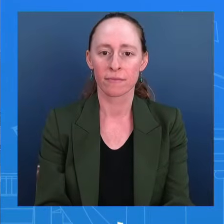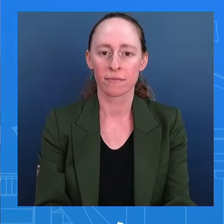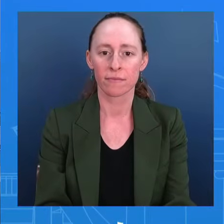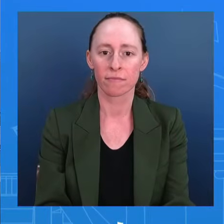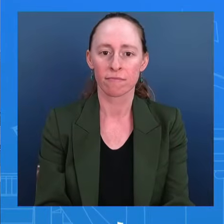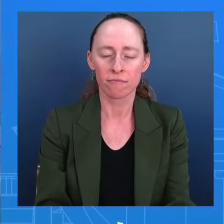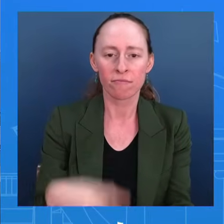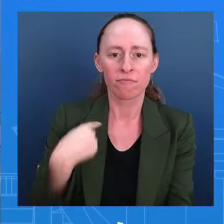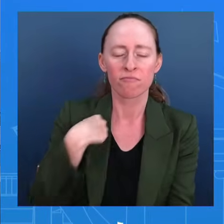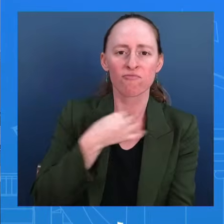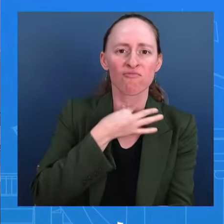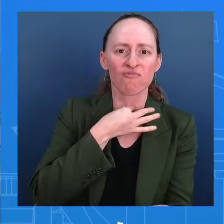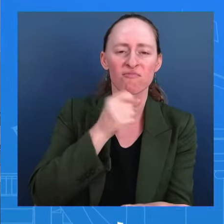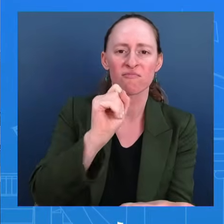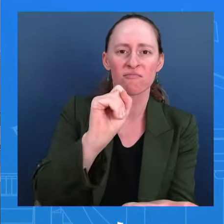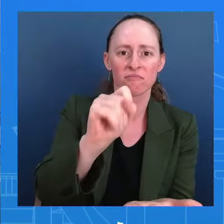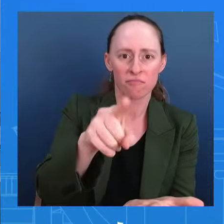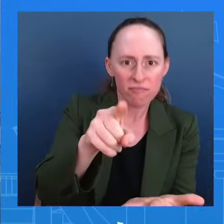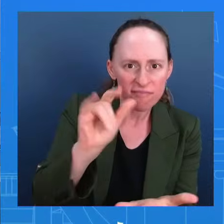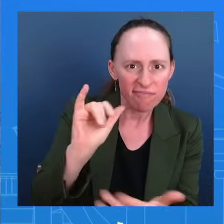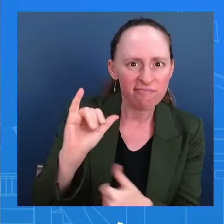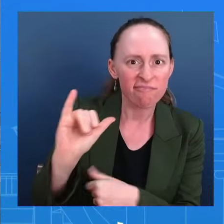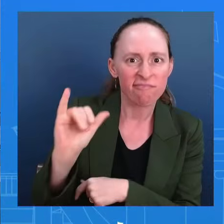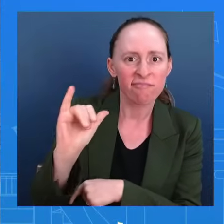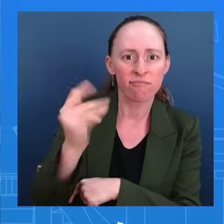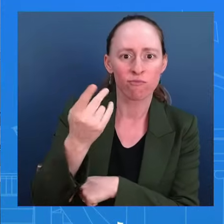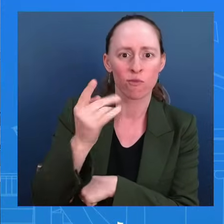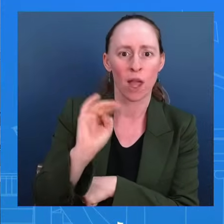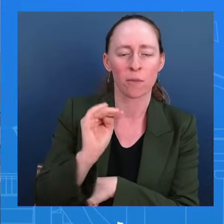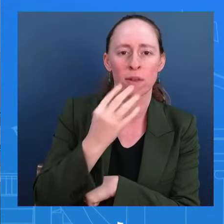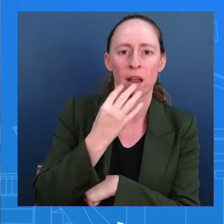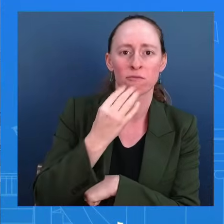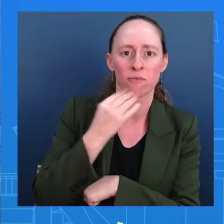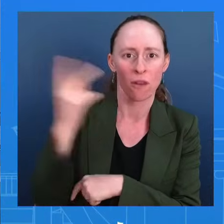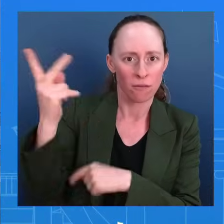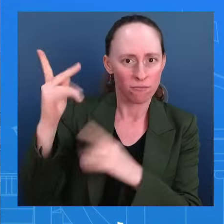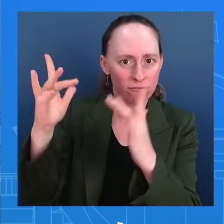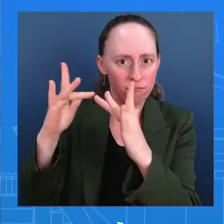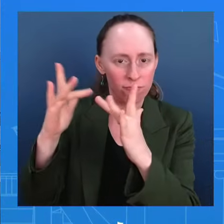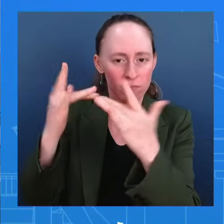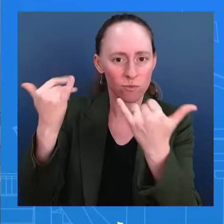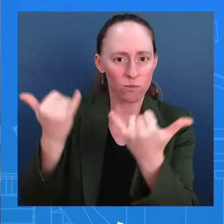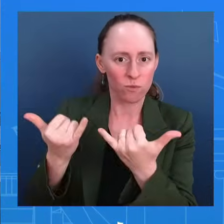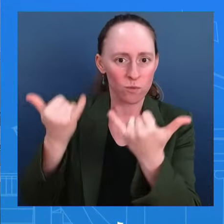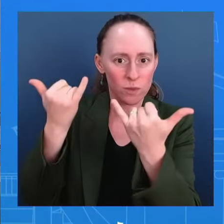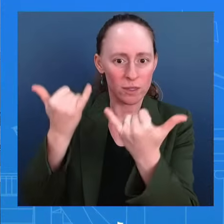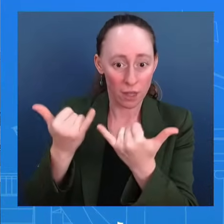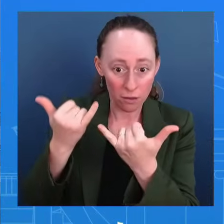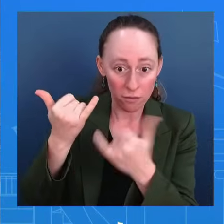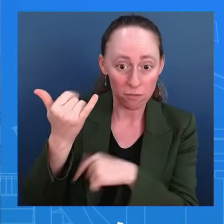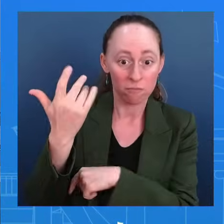Was the president told by Prime Minister Netanyahu how he intends to respond to Iran